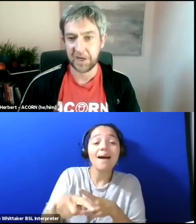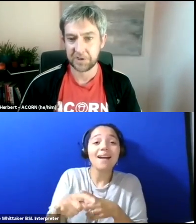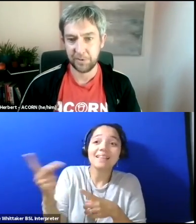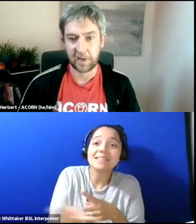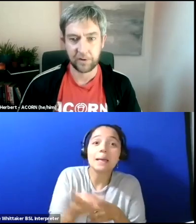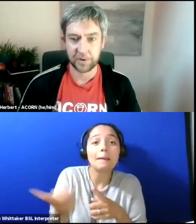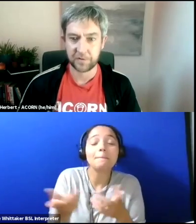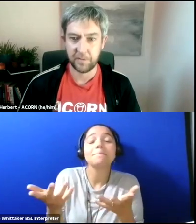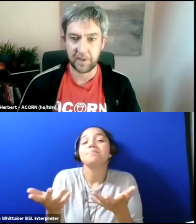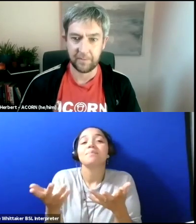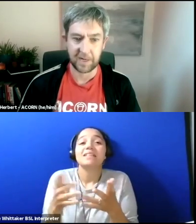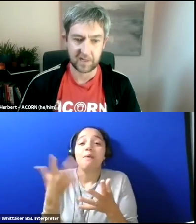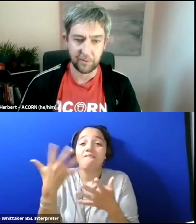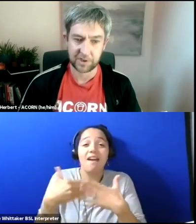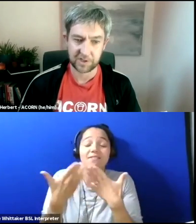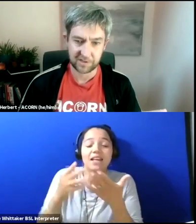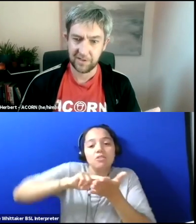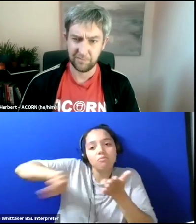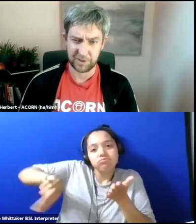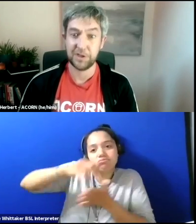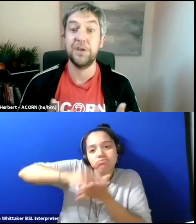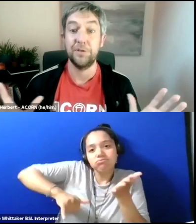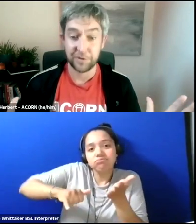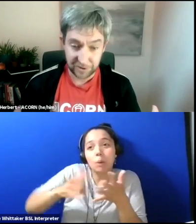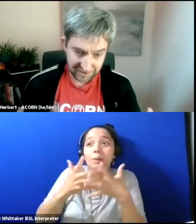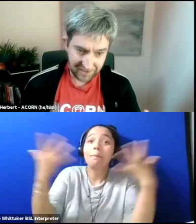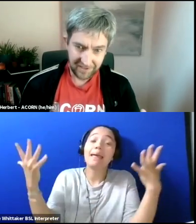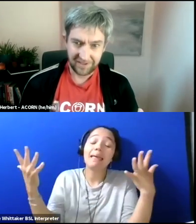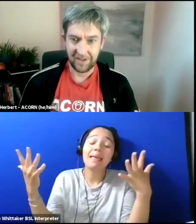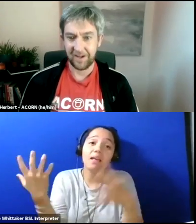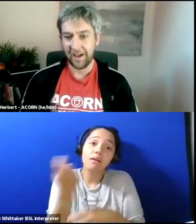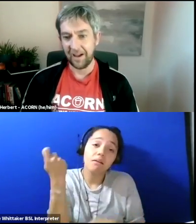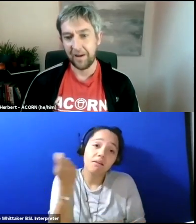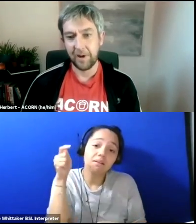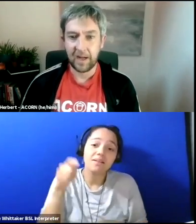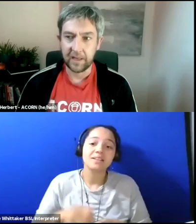and it took them five days to remove that clause from their buy-to-let mortgages, which is huge.